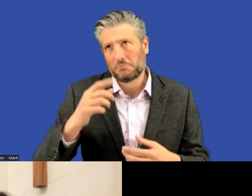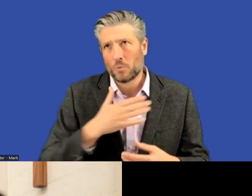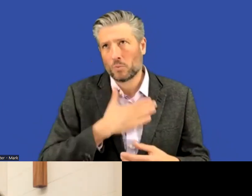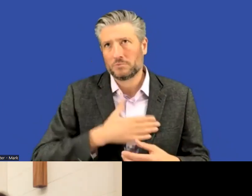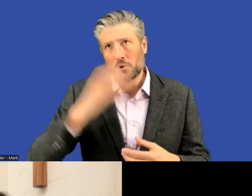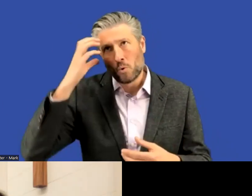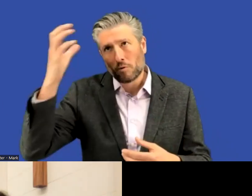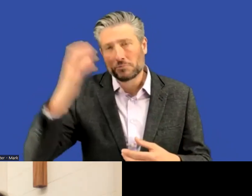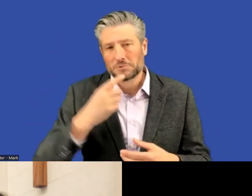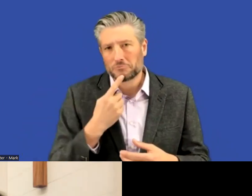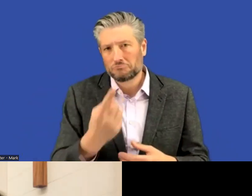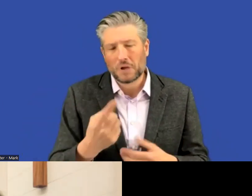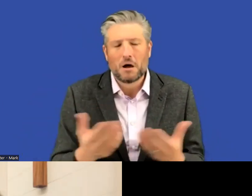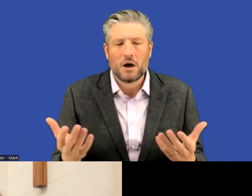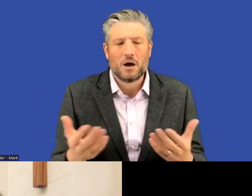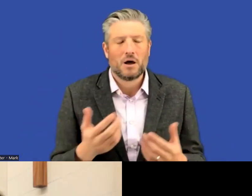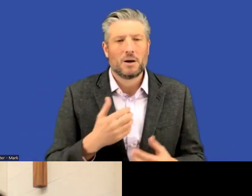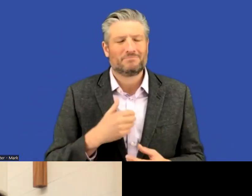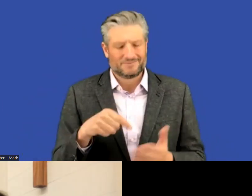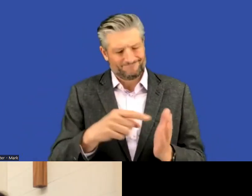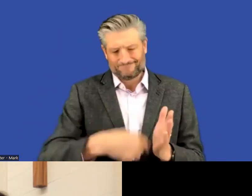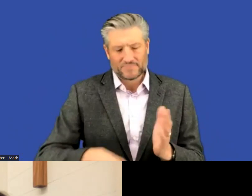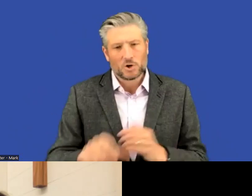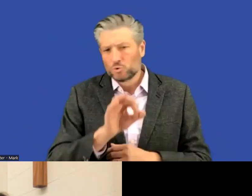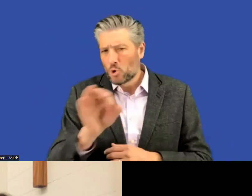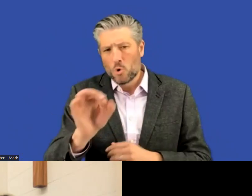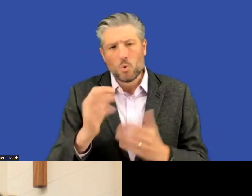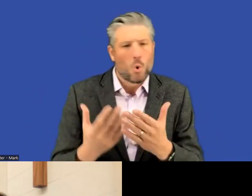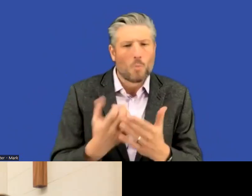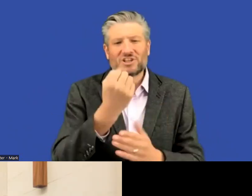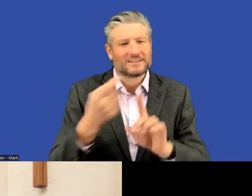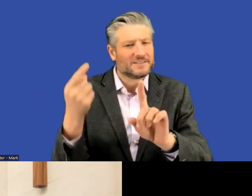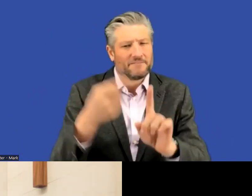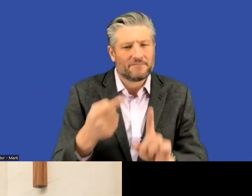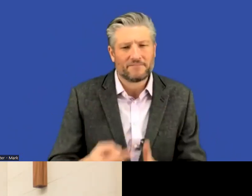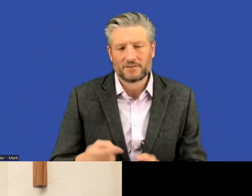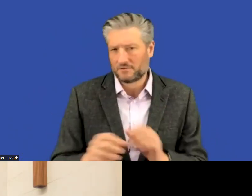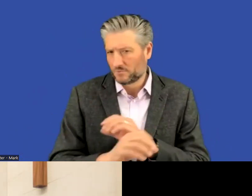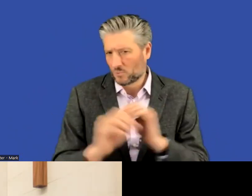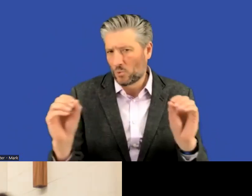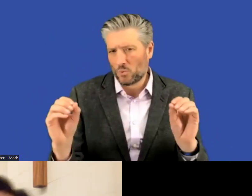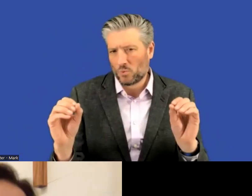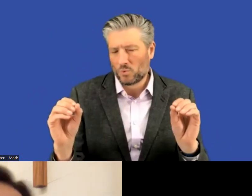It's kind of talking about setting an objective for accessibility, and that's not really changing